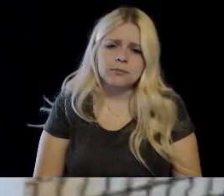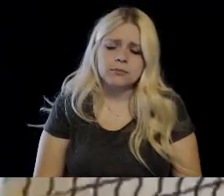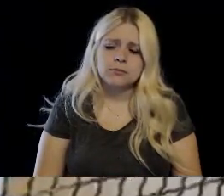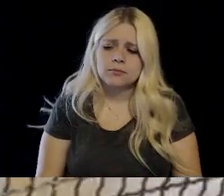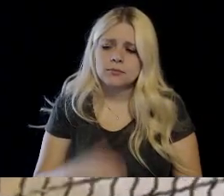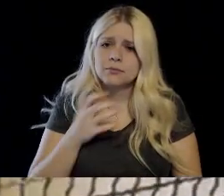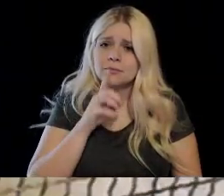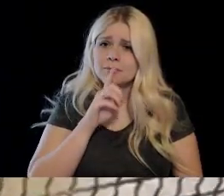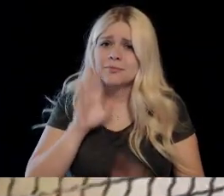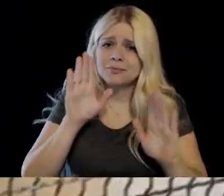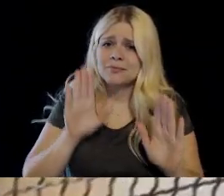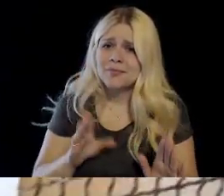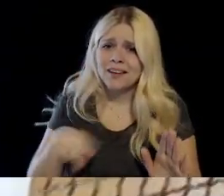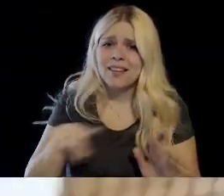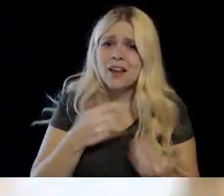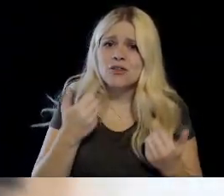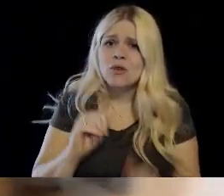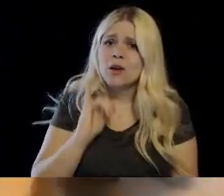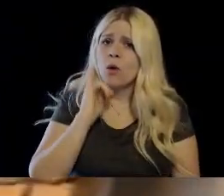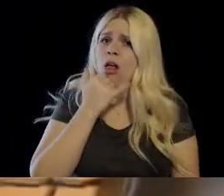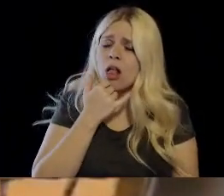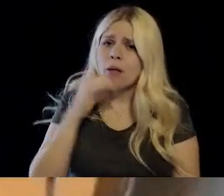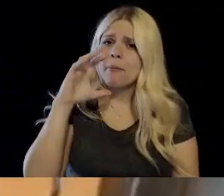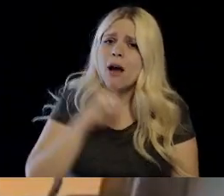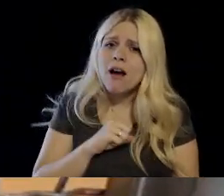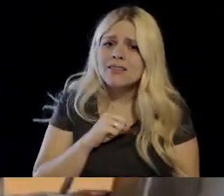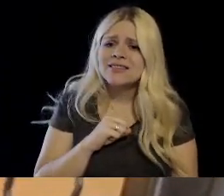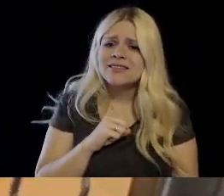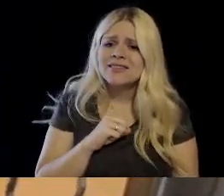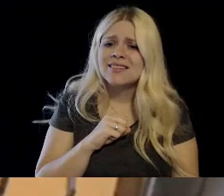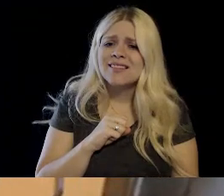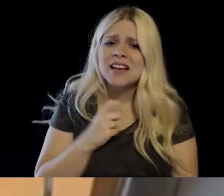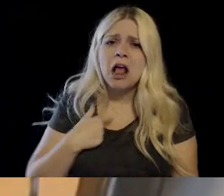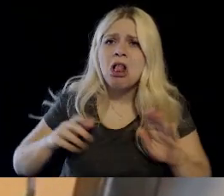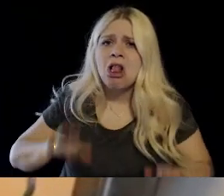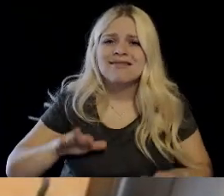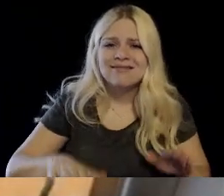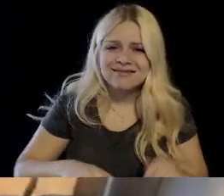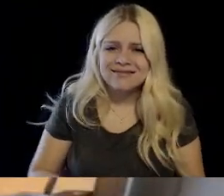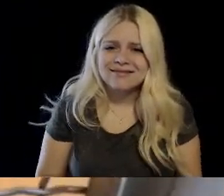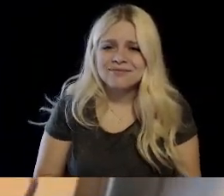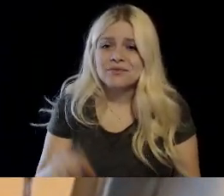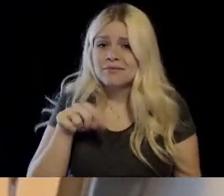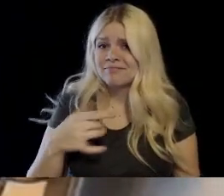almost all of Erica: Everything Joanne: the canvases. Yeah. Erica: Now, in your time doing art with the bears, how often do they just skip every canvas?